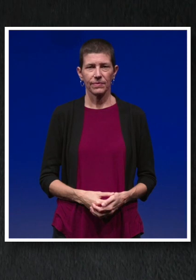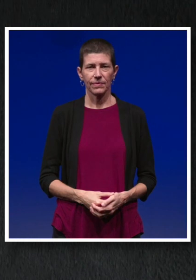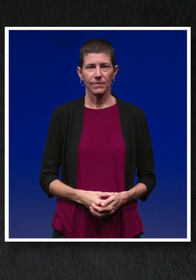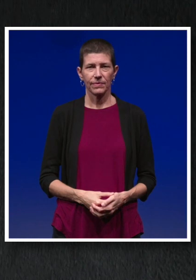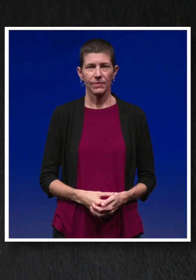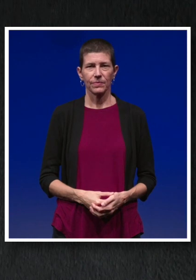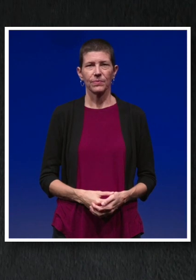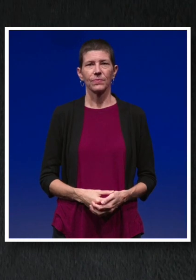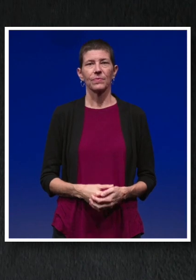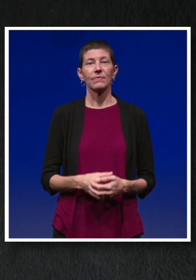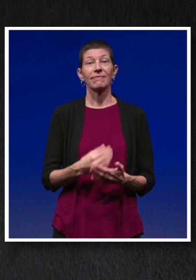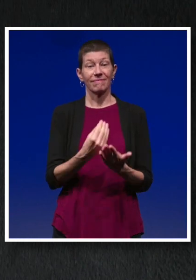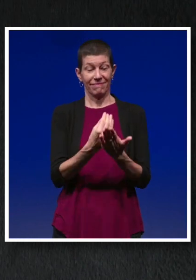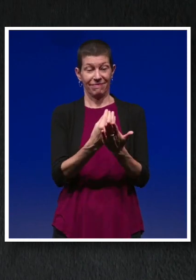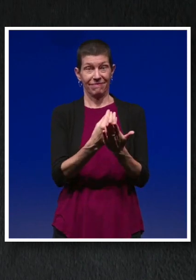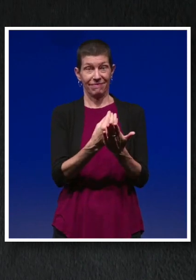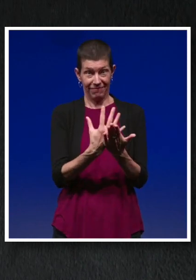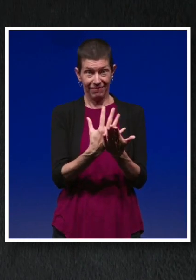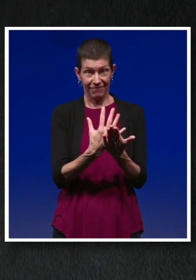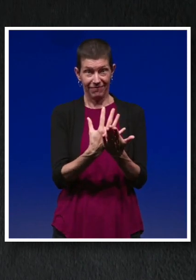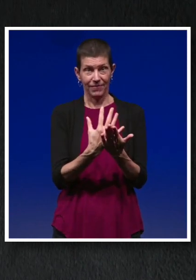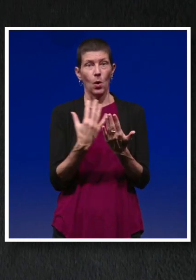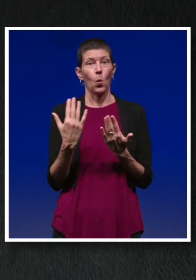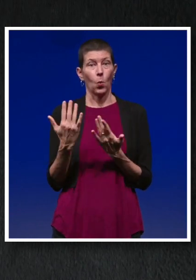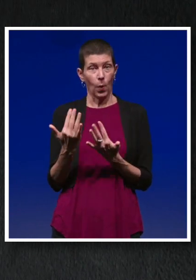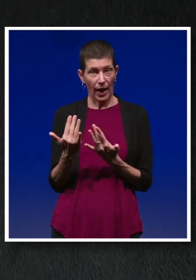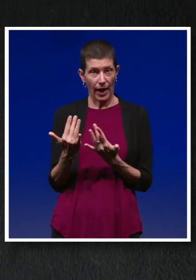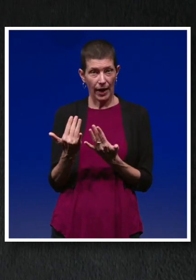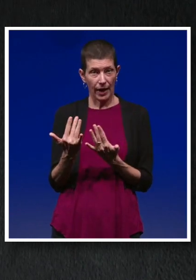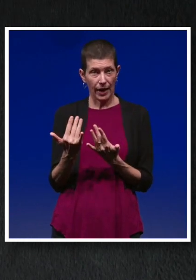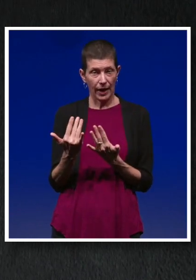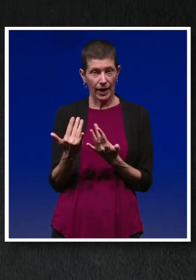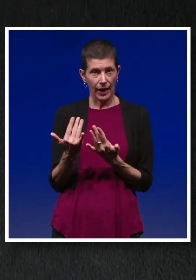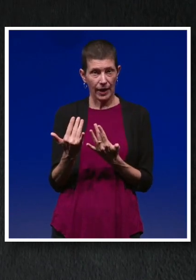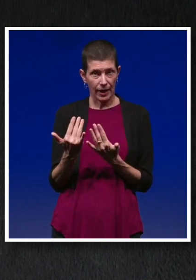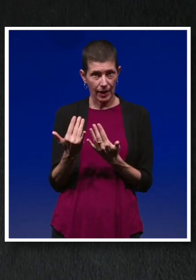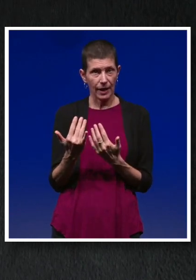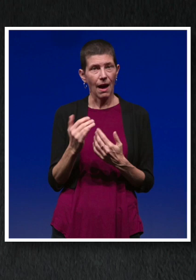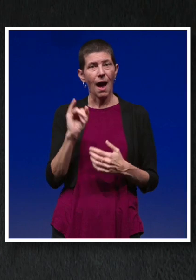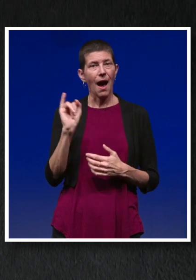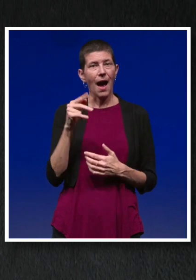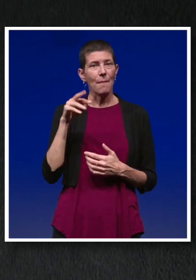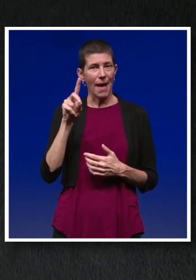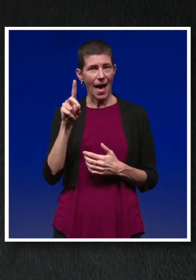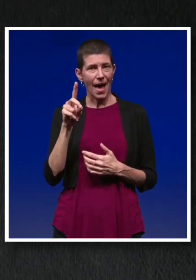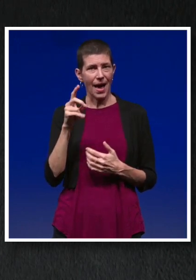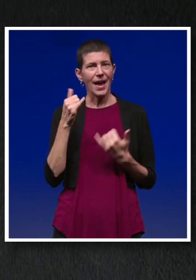After the Apple appears, wait. The iPad is starting up.